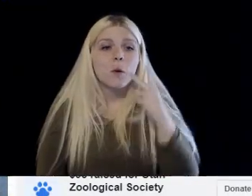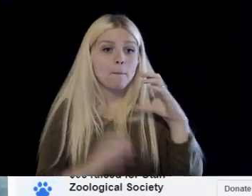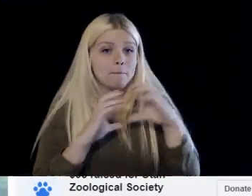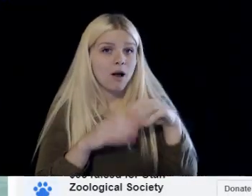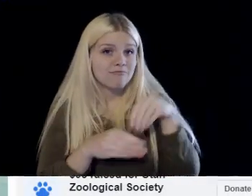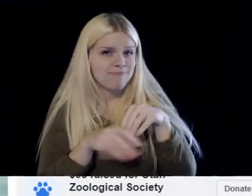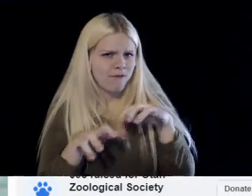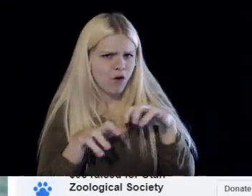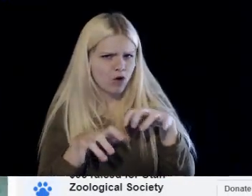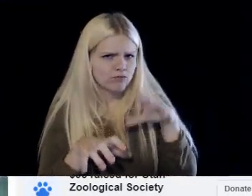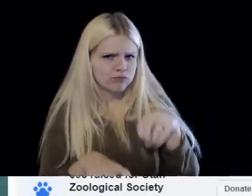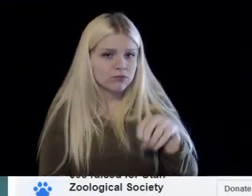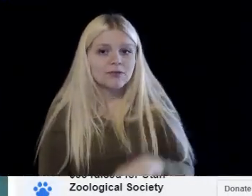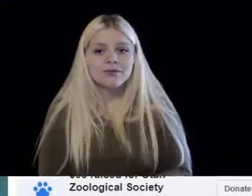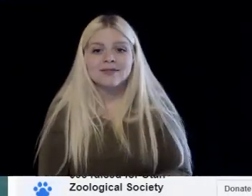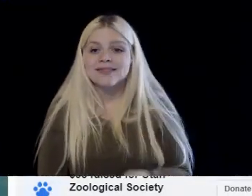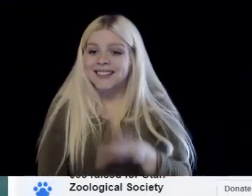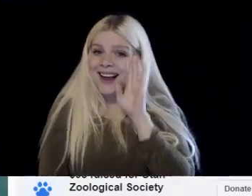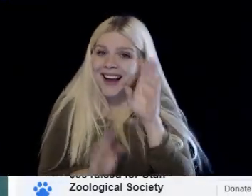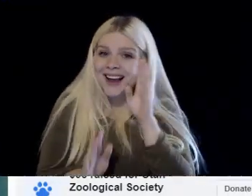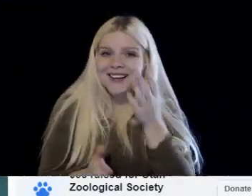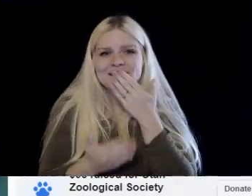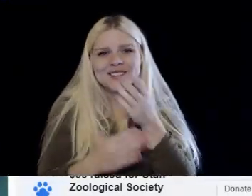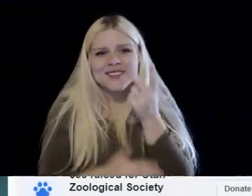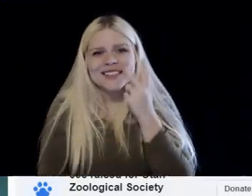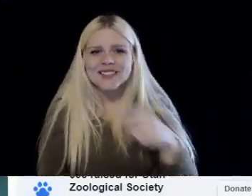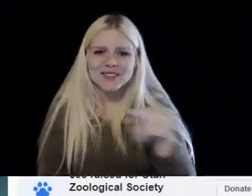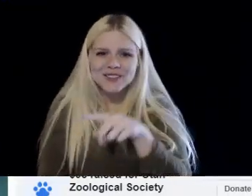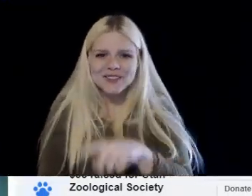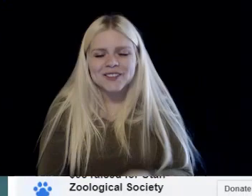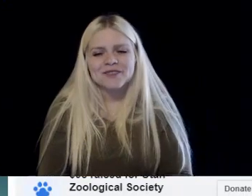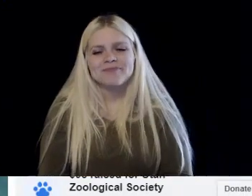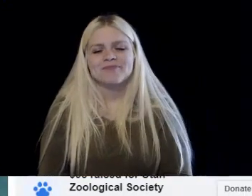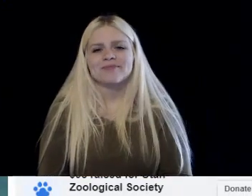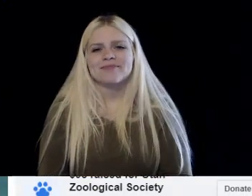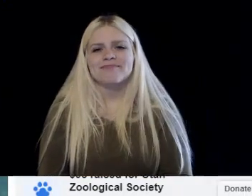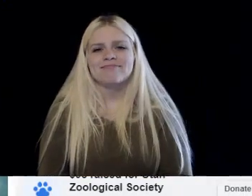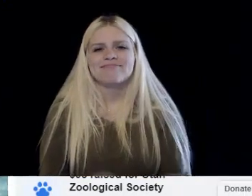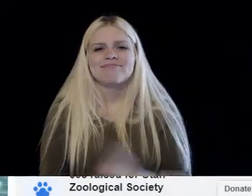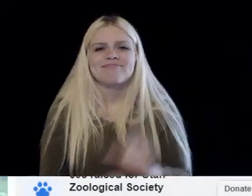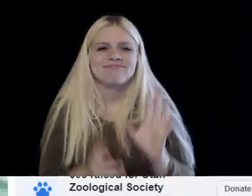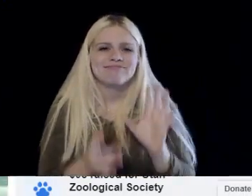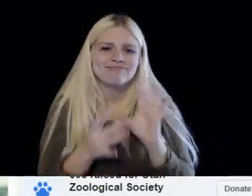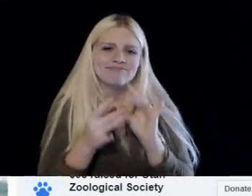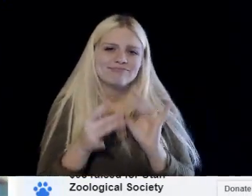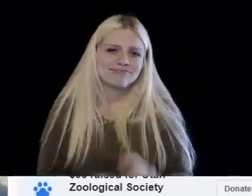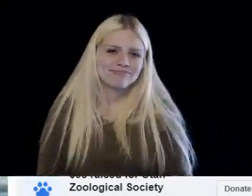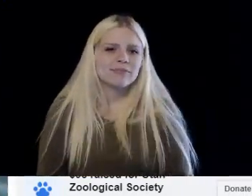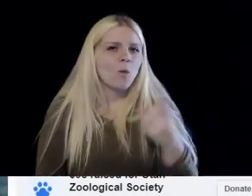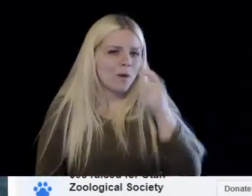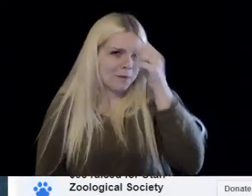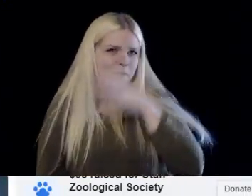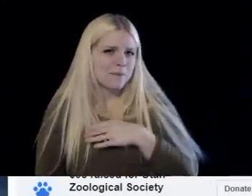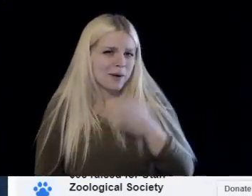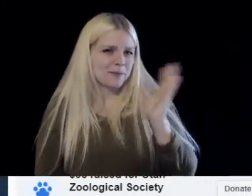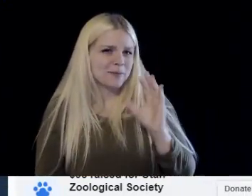Mark Miller, Hello! So good to see your name I hope you guys are keeping safe down there in California. Mark used to work here in guest services. So I like whenwe